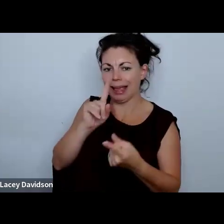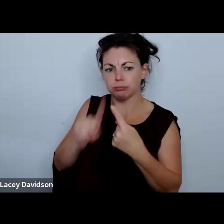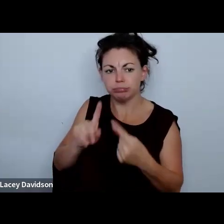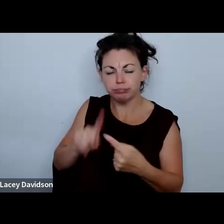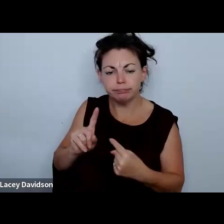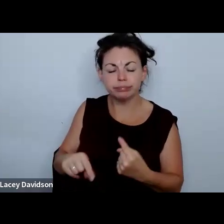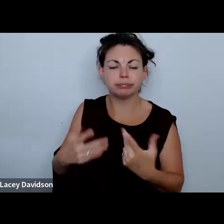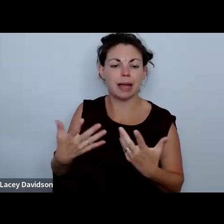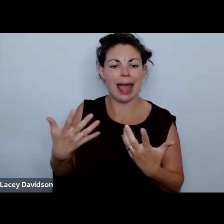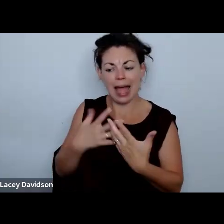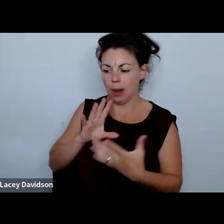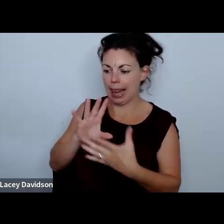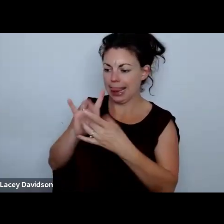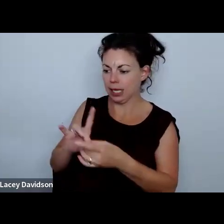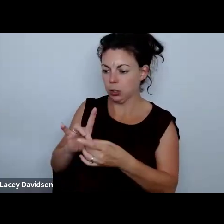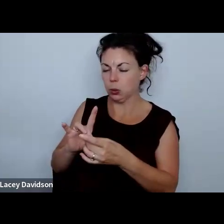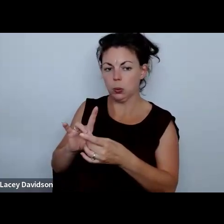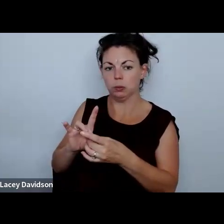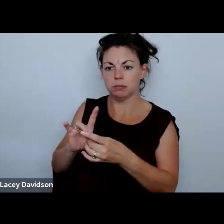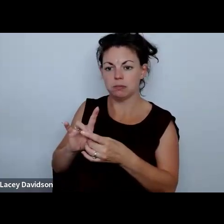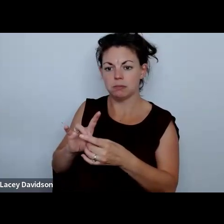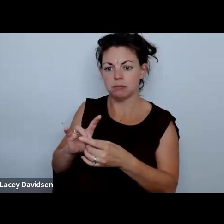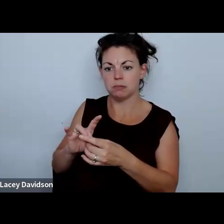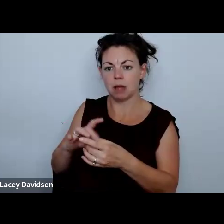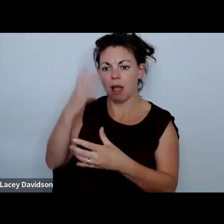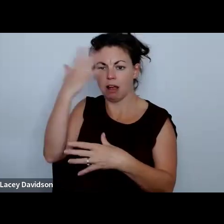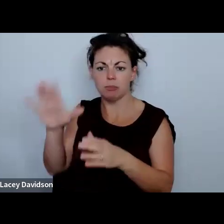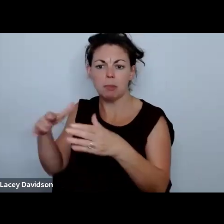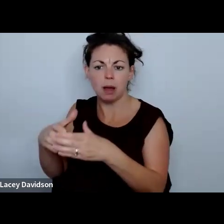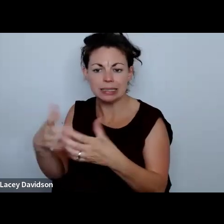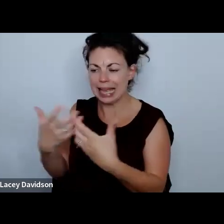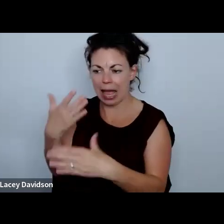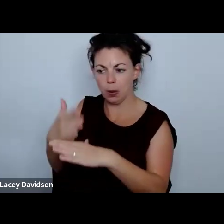with my sort of background and,